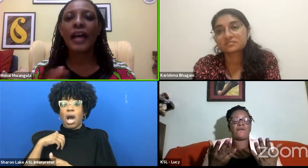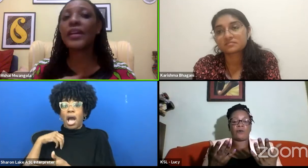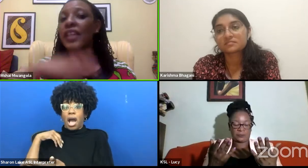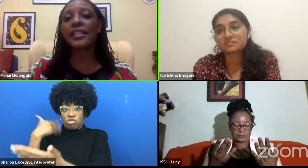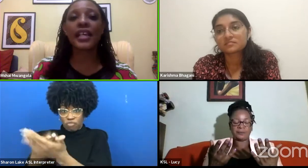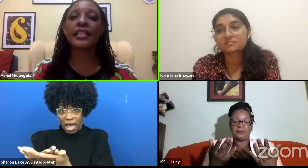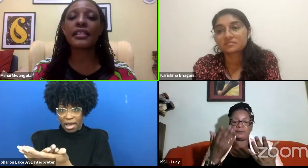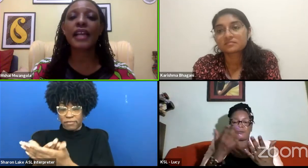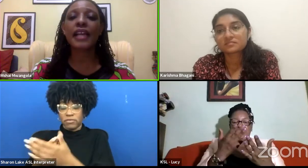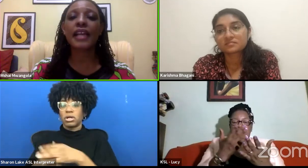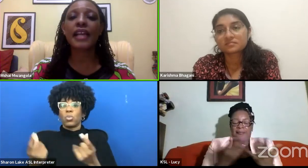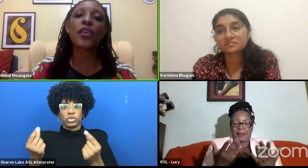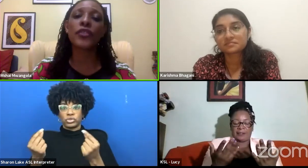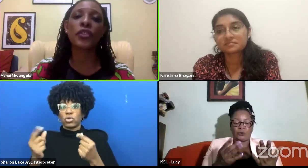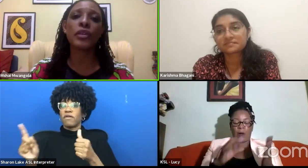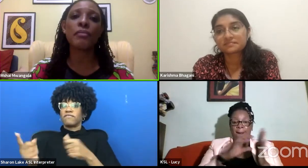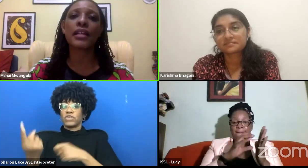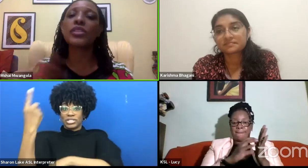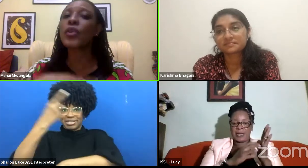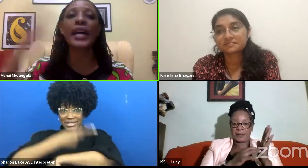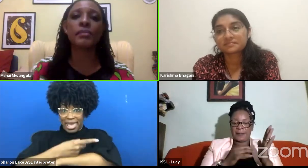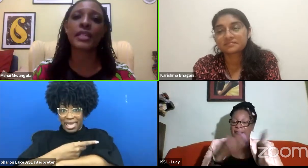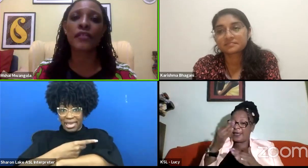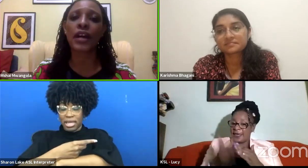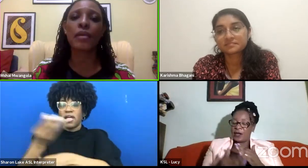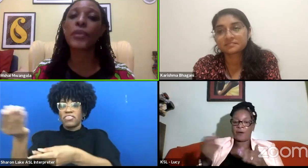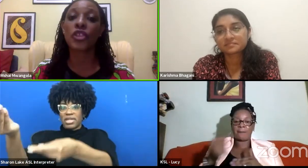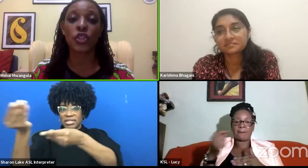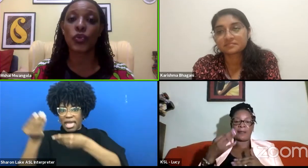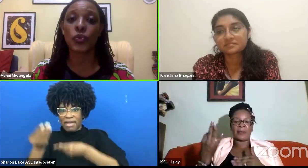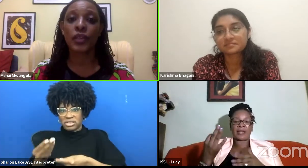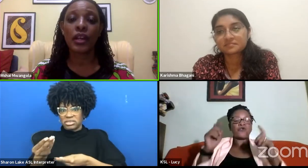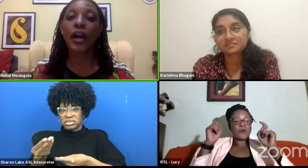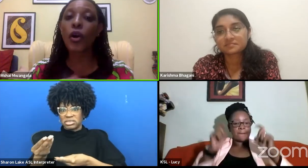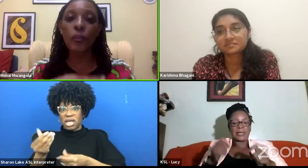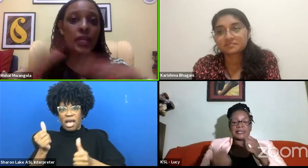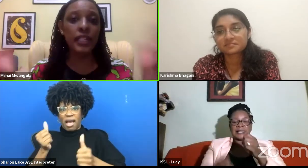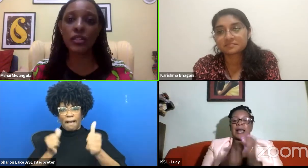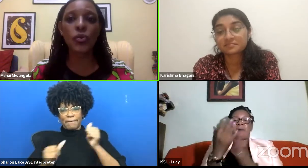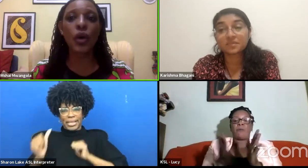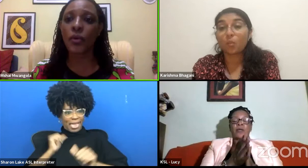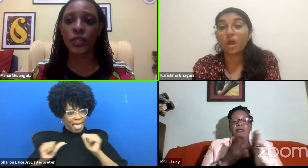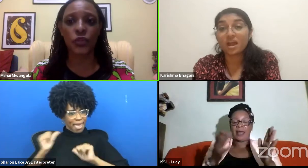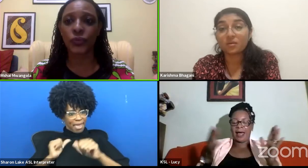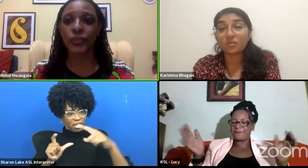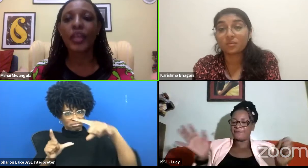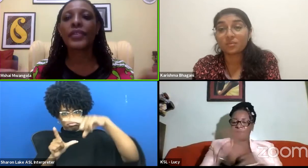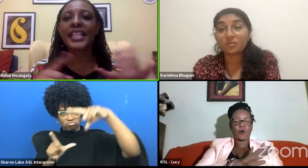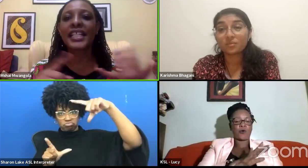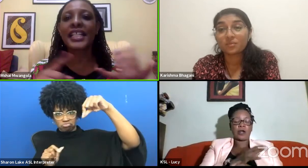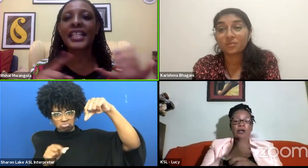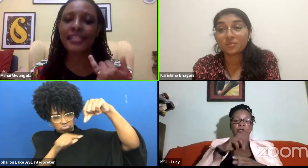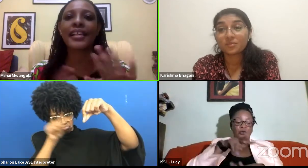And then they said, "At the end of the three months, you guys must have come up with a show," a complete two hour show that had dance,